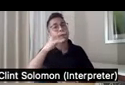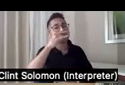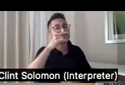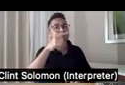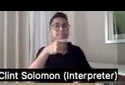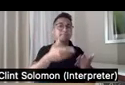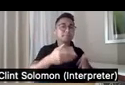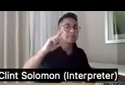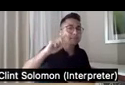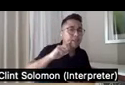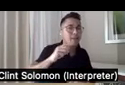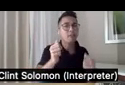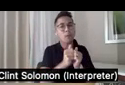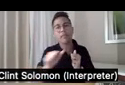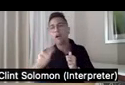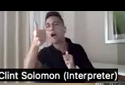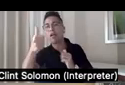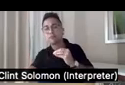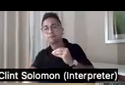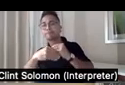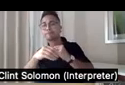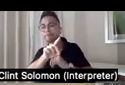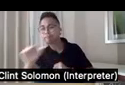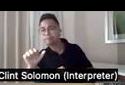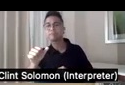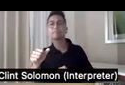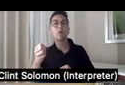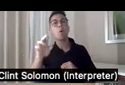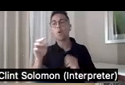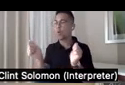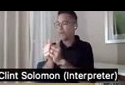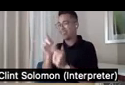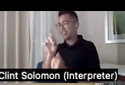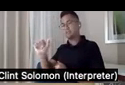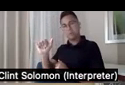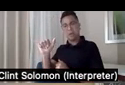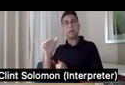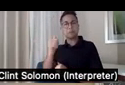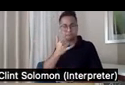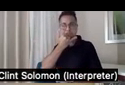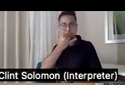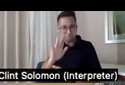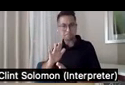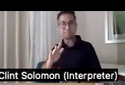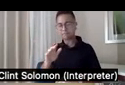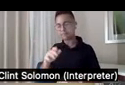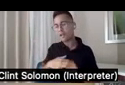with additional disabilities or with disability i should say excuse me and also children who are